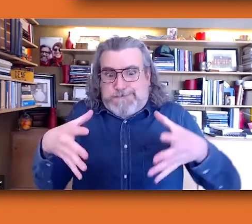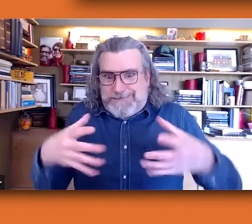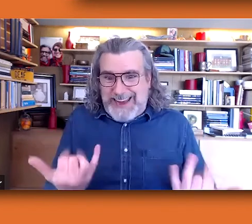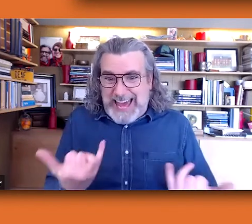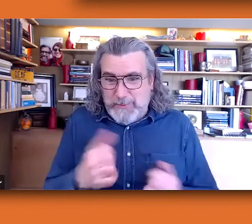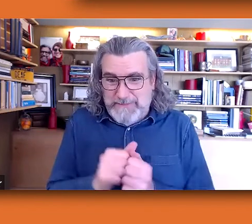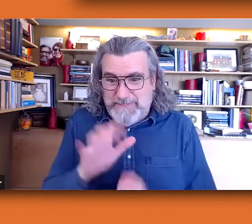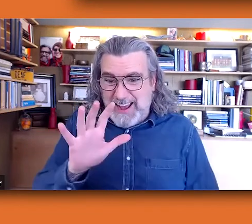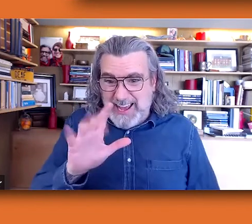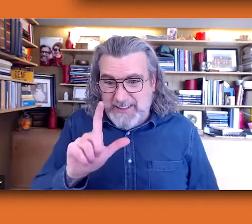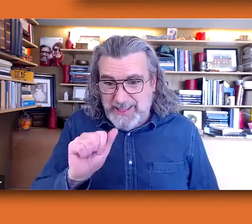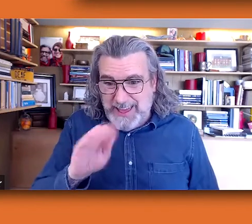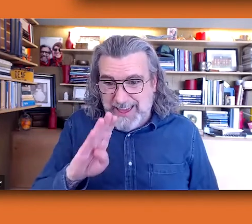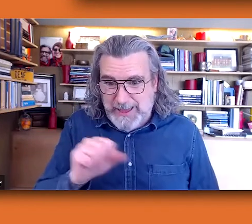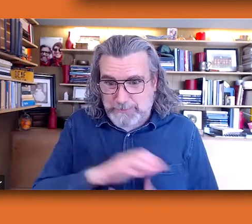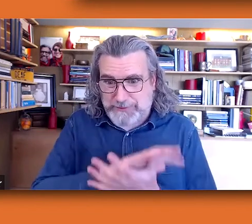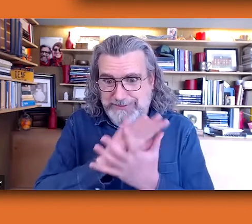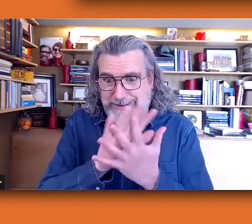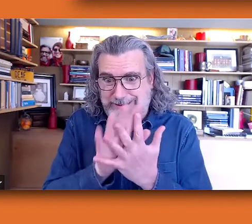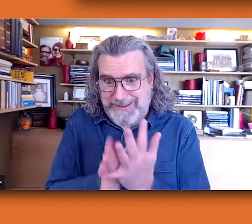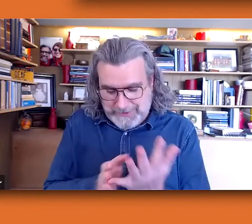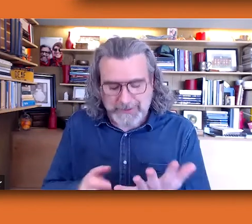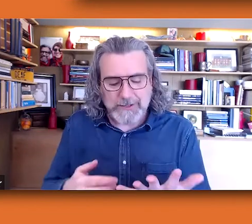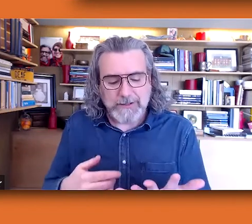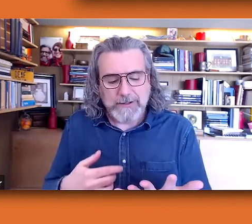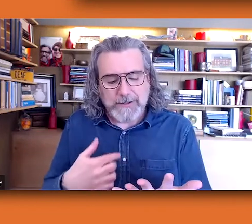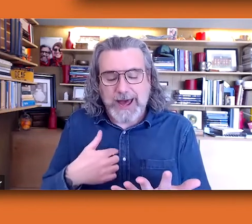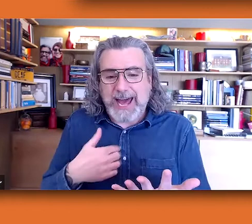Peter: Sure. Well the CCL is growing now with 5 labs,